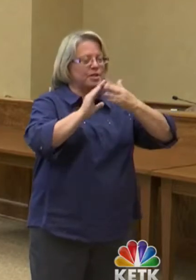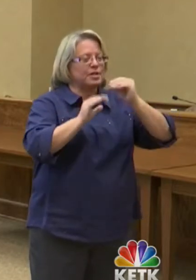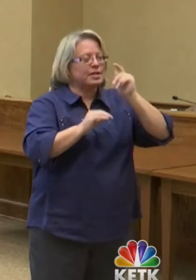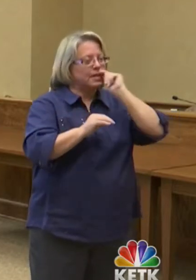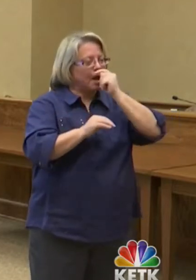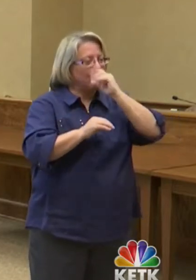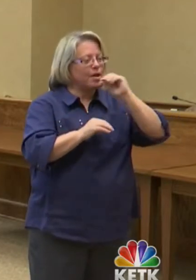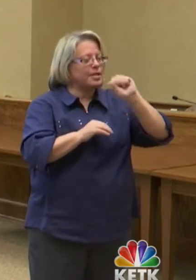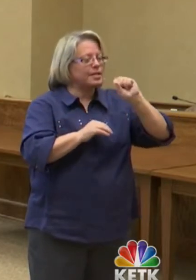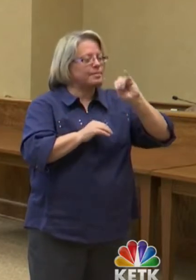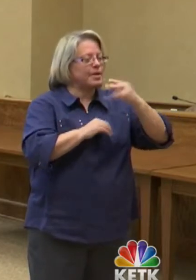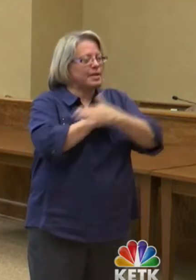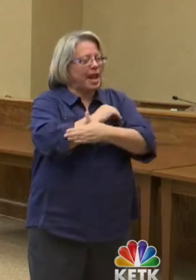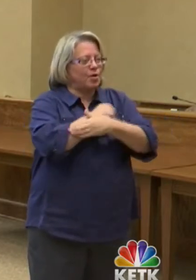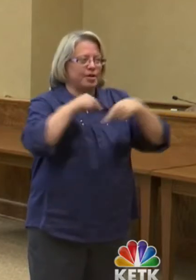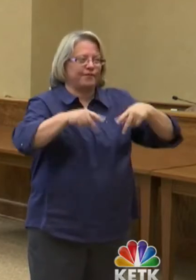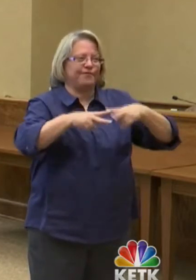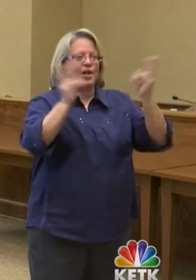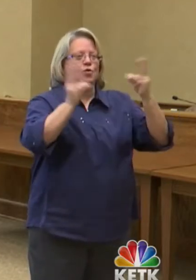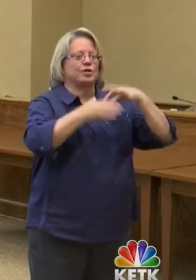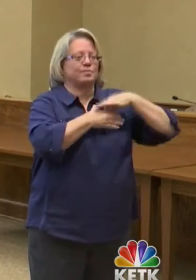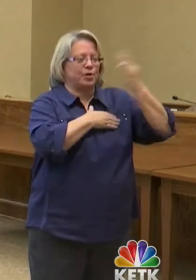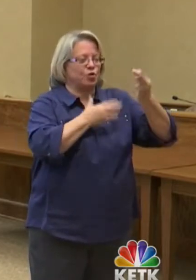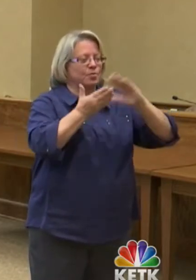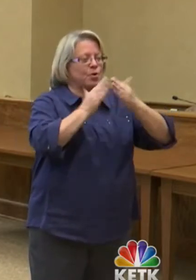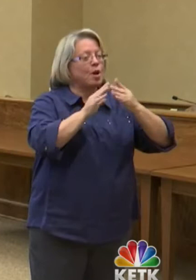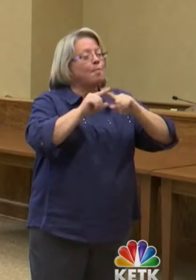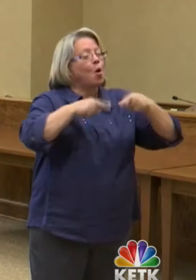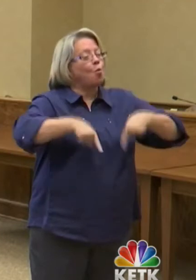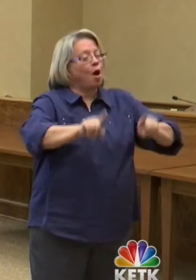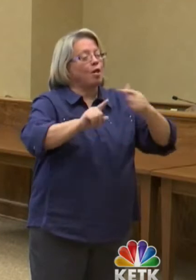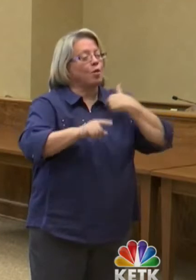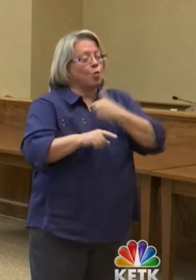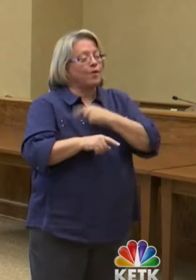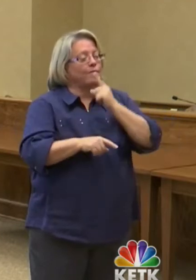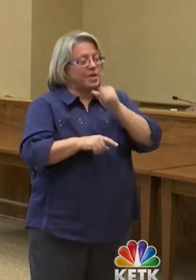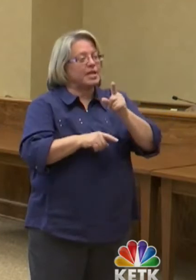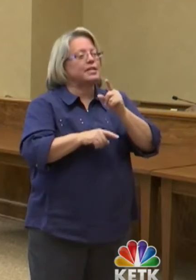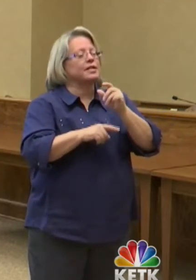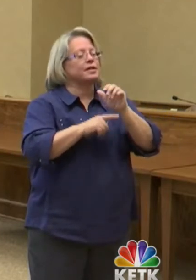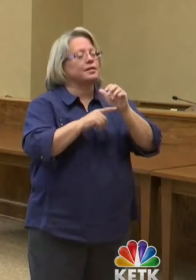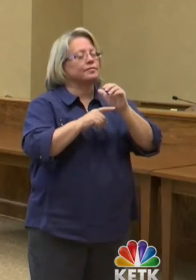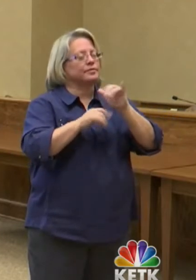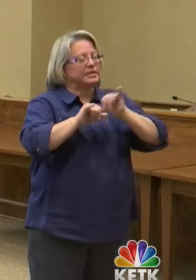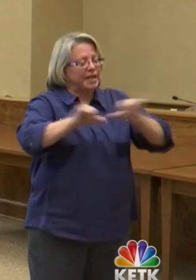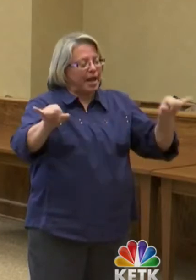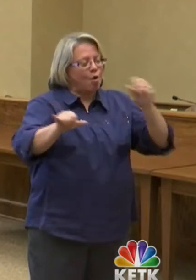GOOD AFTERNOON. THANK YOU FOR THE OPPORTUNITY TO COME AND SHARE. THESE LAST FEW WEEKS HAVE BEEN QUITE A DIFFERENT APPROACH.